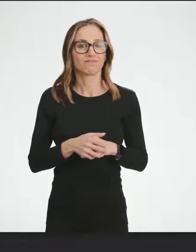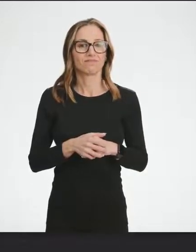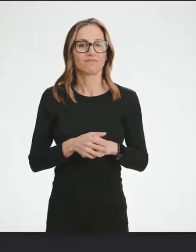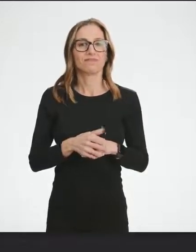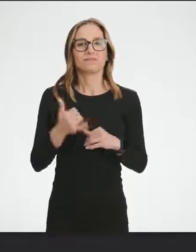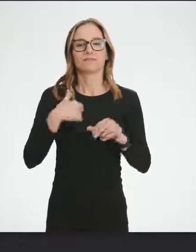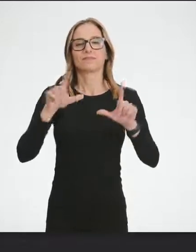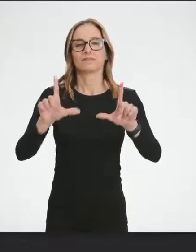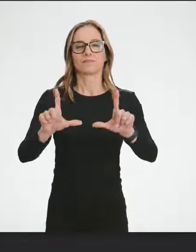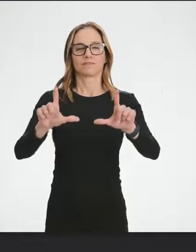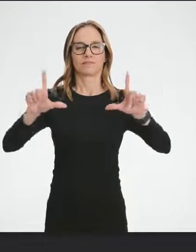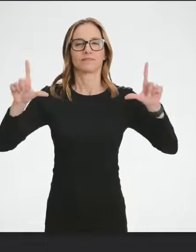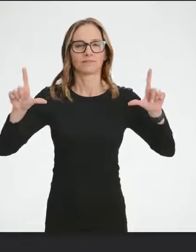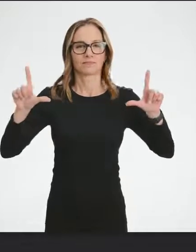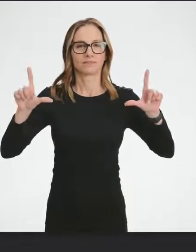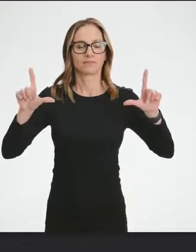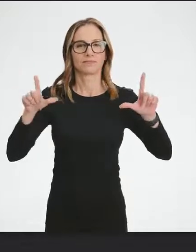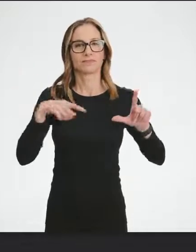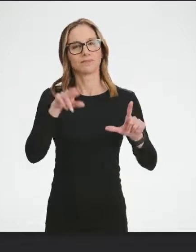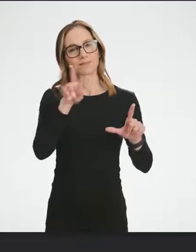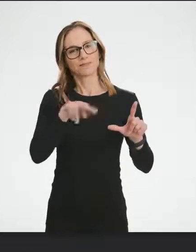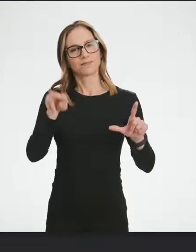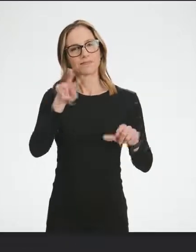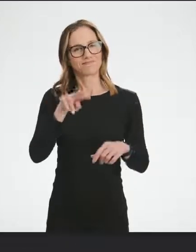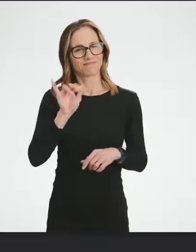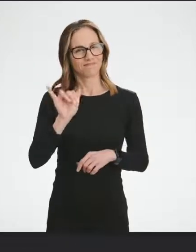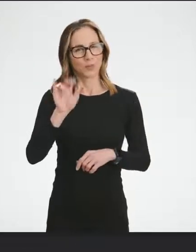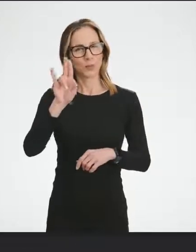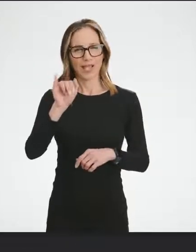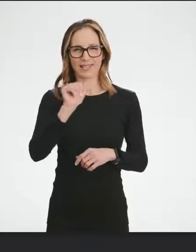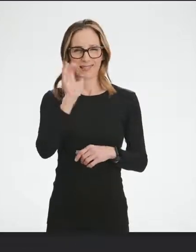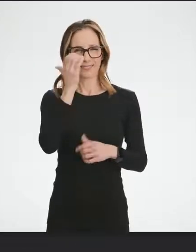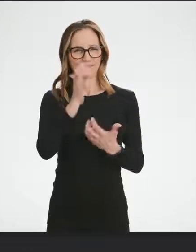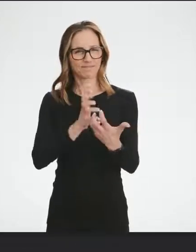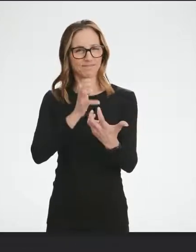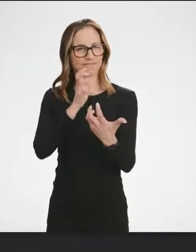Let's zoom in on landscape. It looks like my UI isn't quite fitting here.